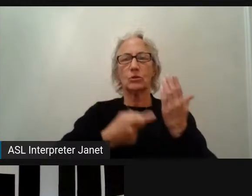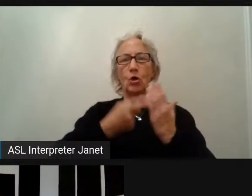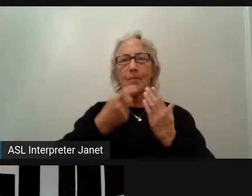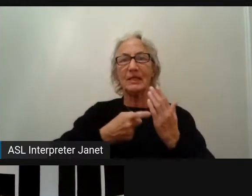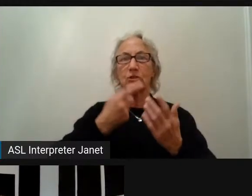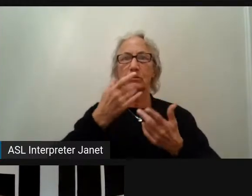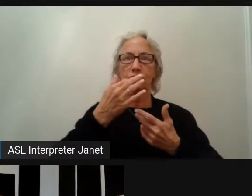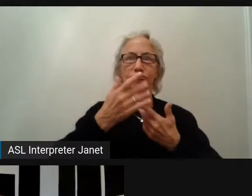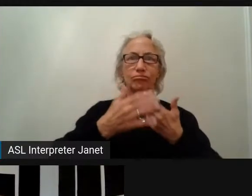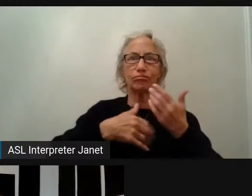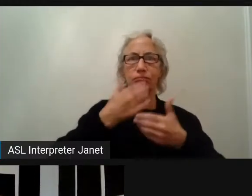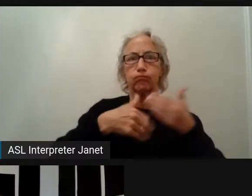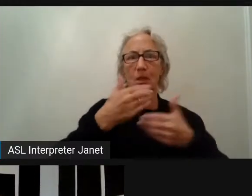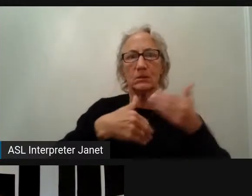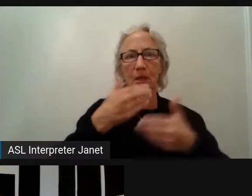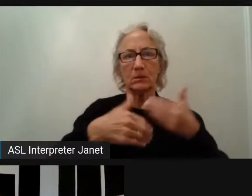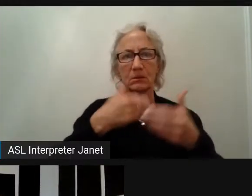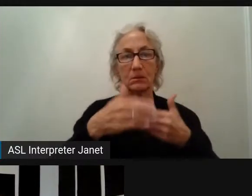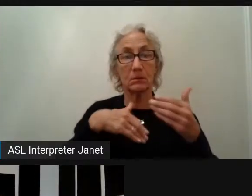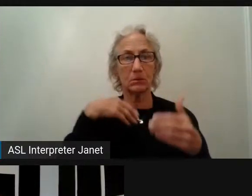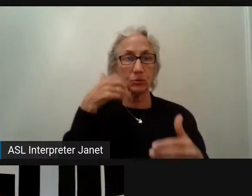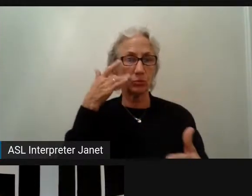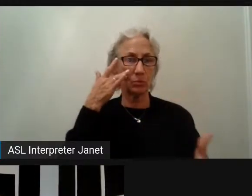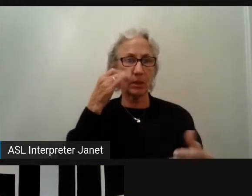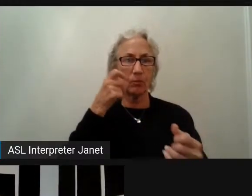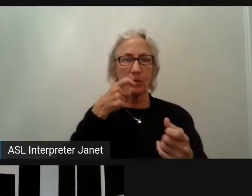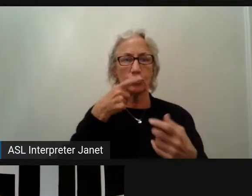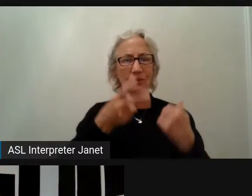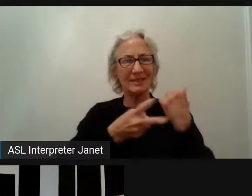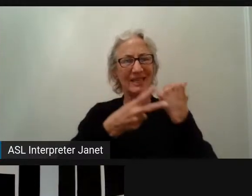because that is why I got into this whole automation process.